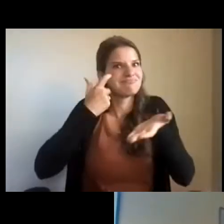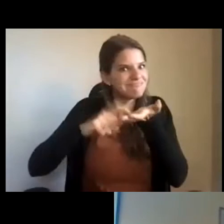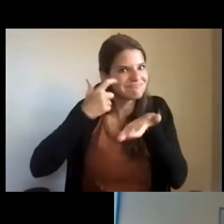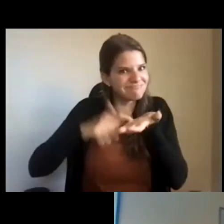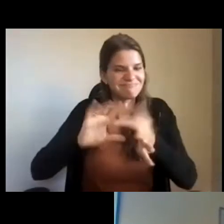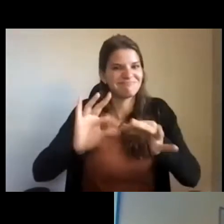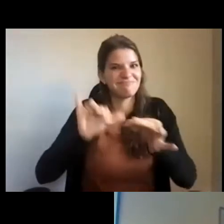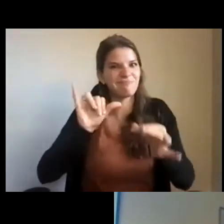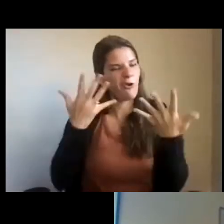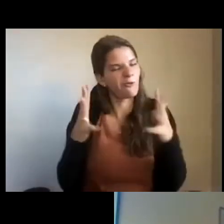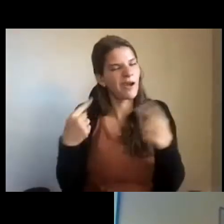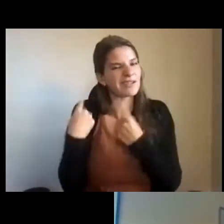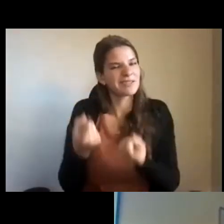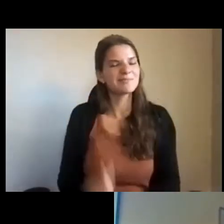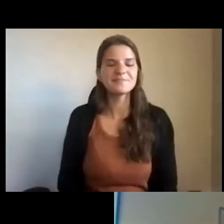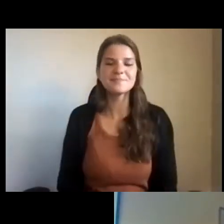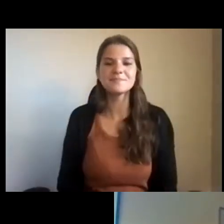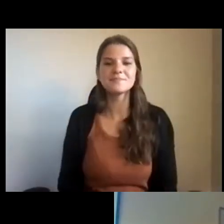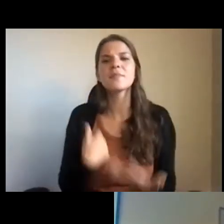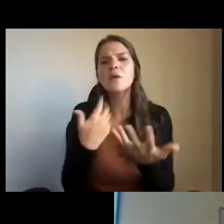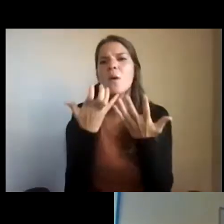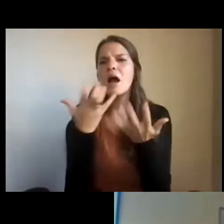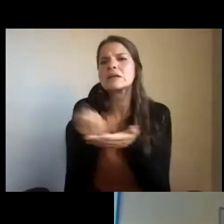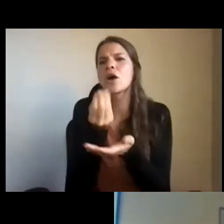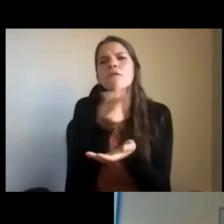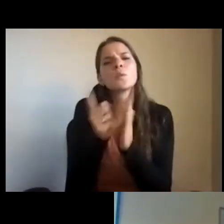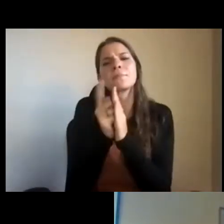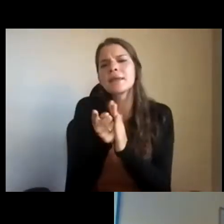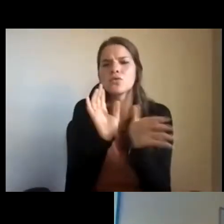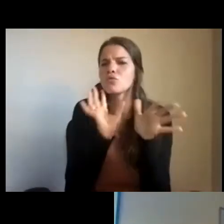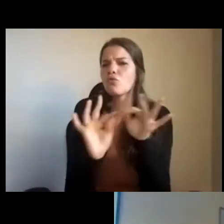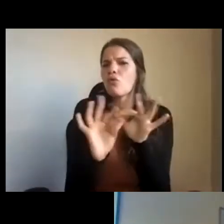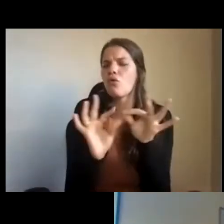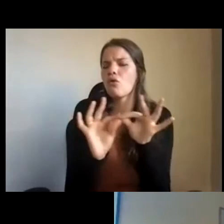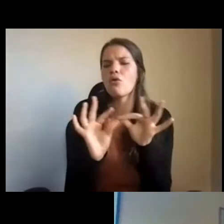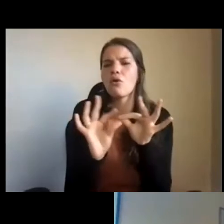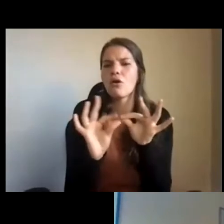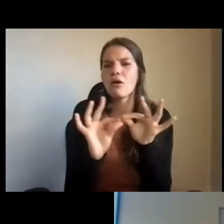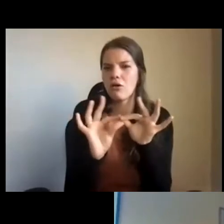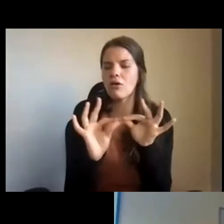I think that what I wanted to spend a couple minutes on, is we've had a lot of questions